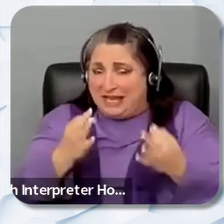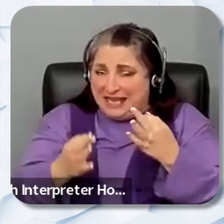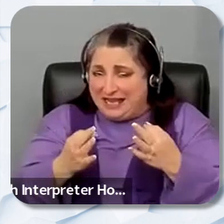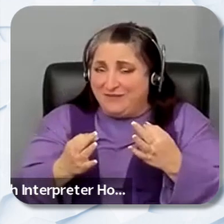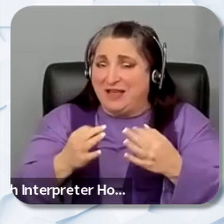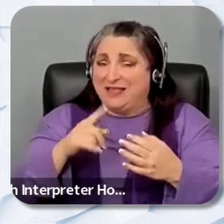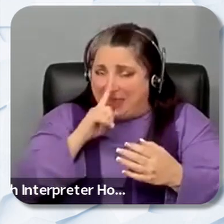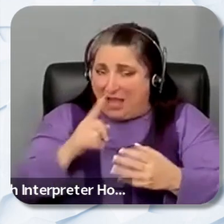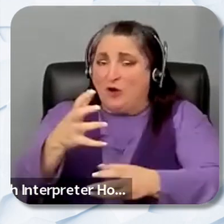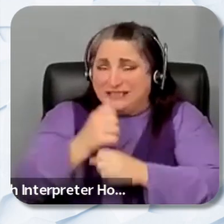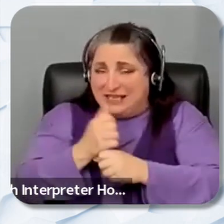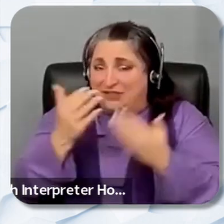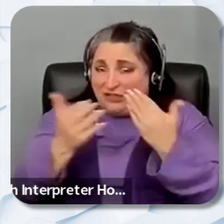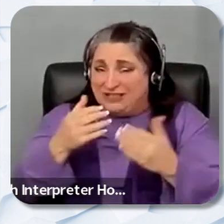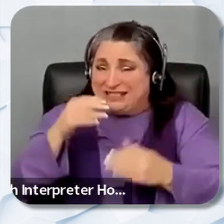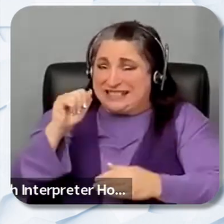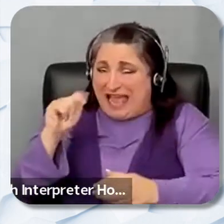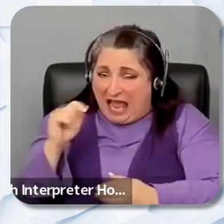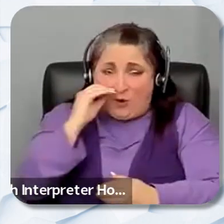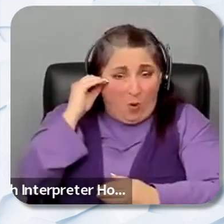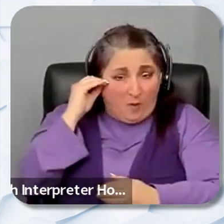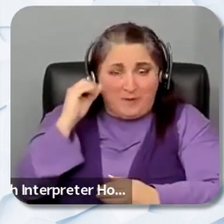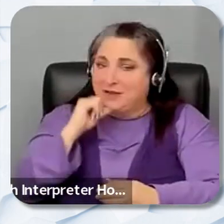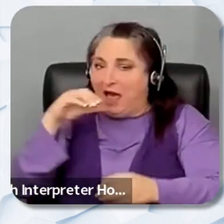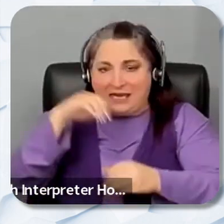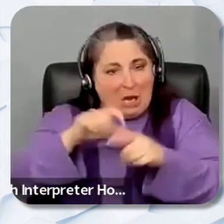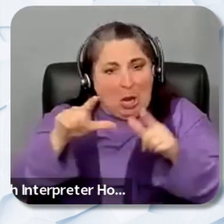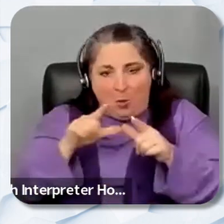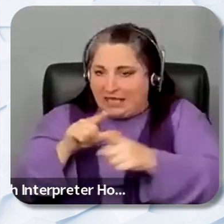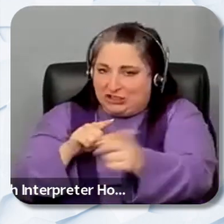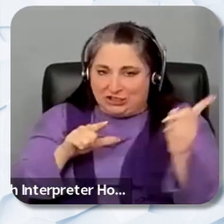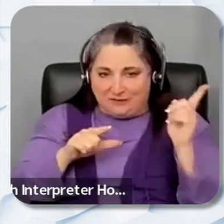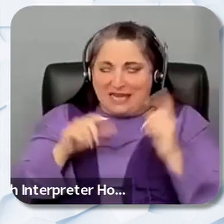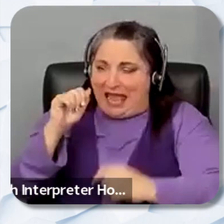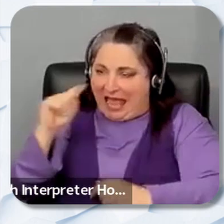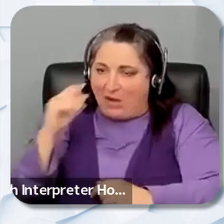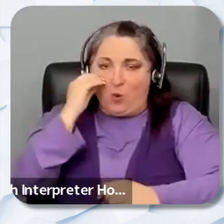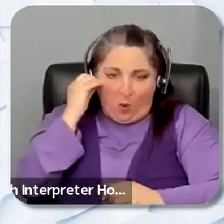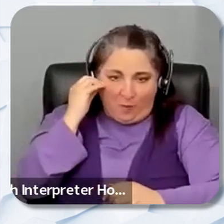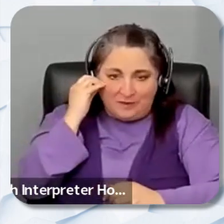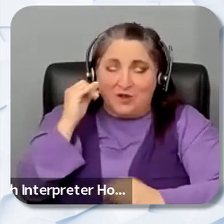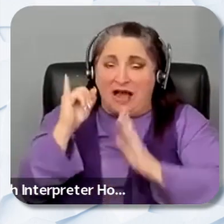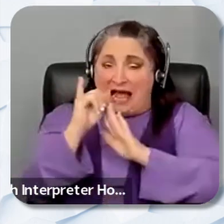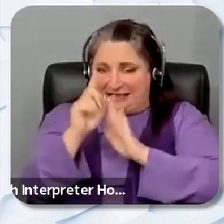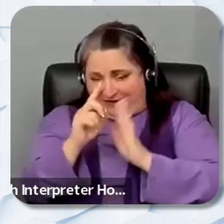home, not in a service provider location. Right? So if you identify that they come to